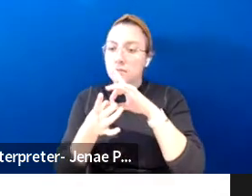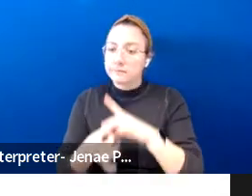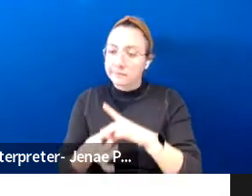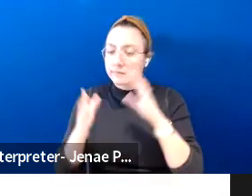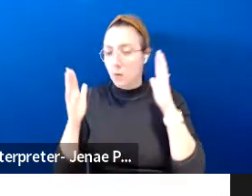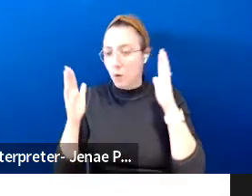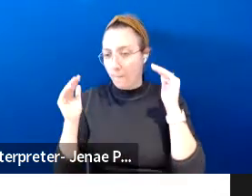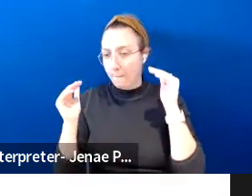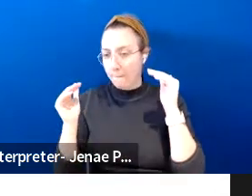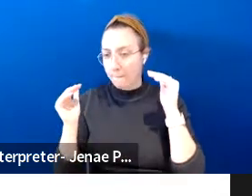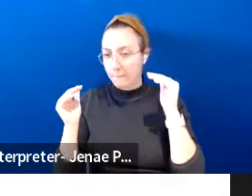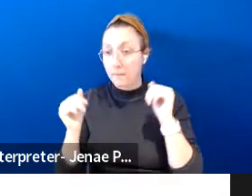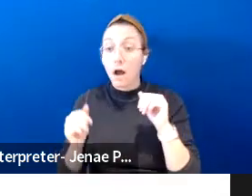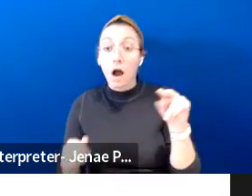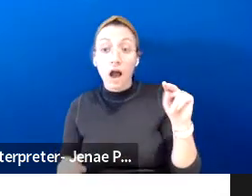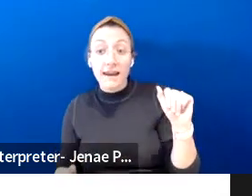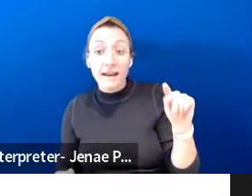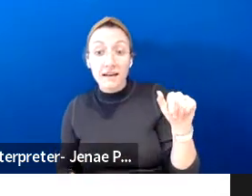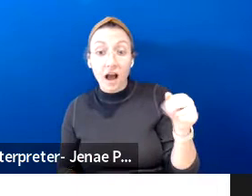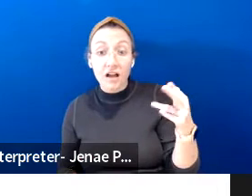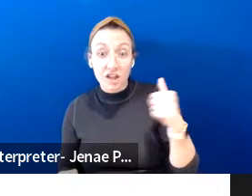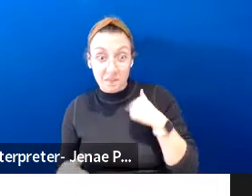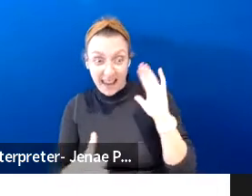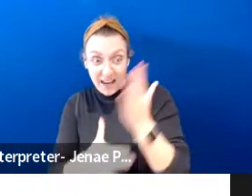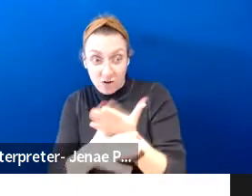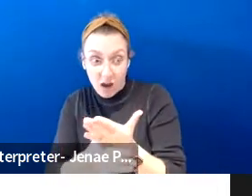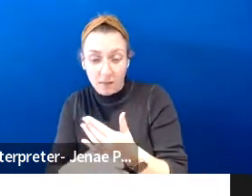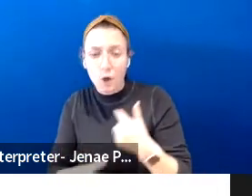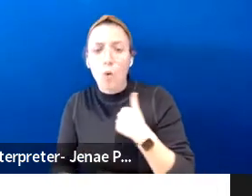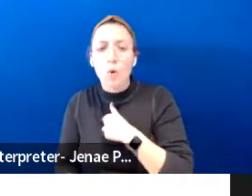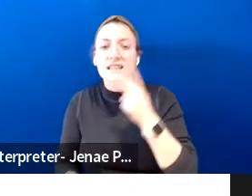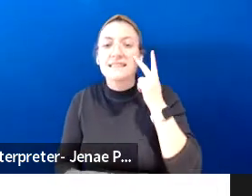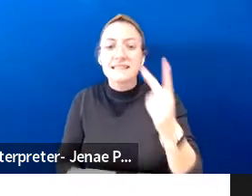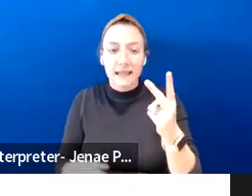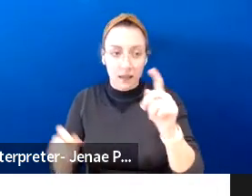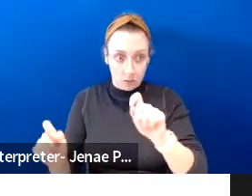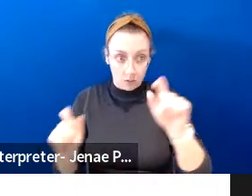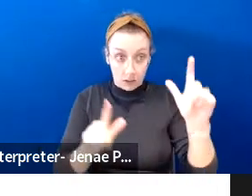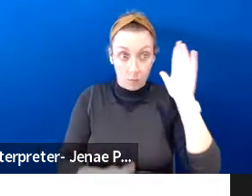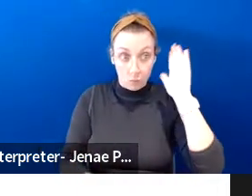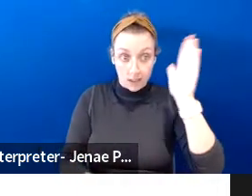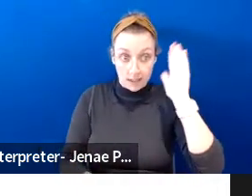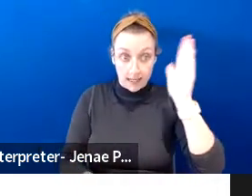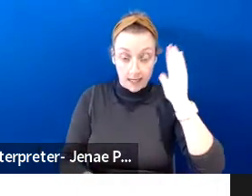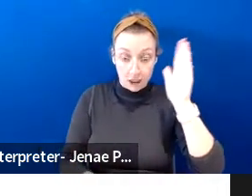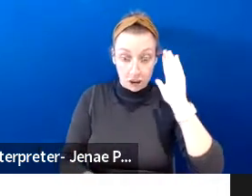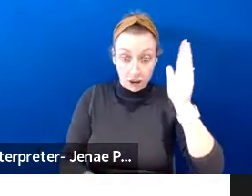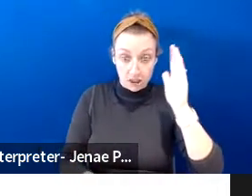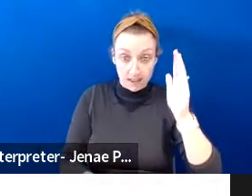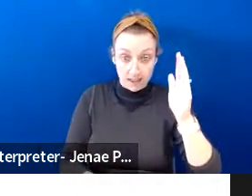But then as such, I'm going to interrupt you right there. We're seeing your presentation slide screen. So do me a favor.